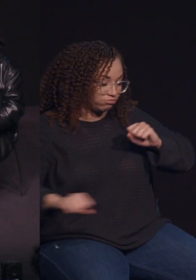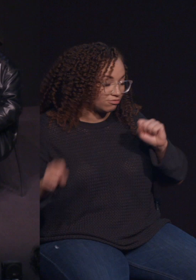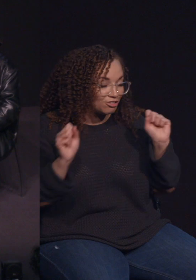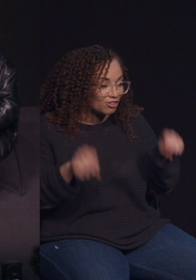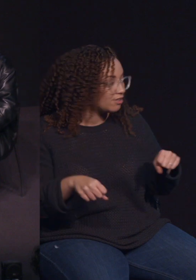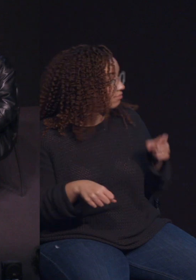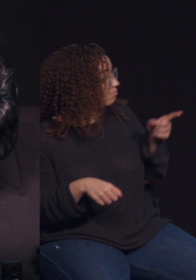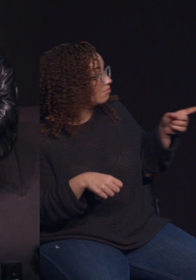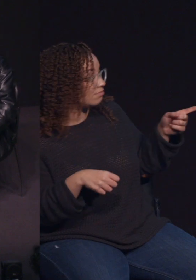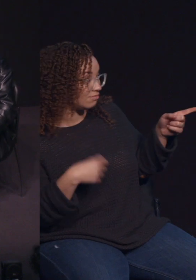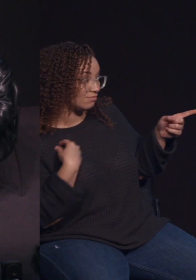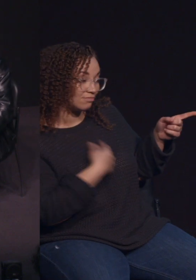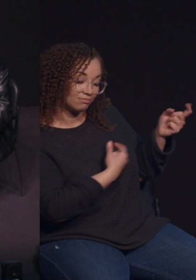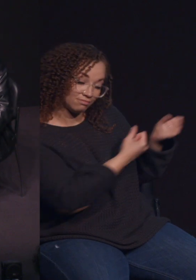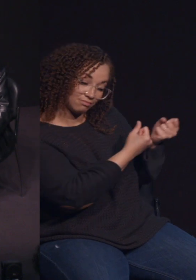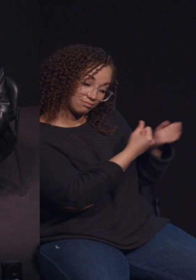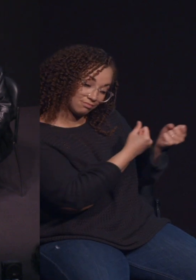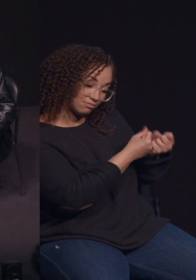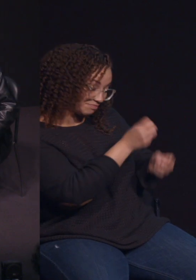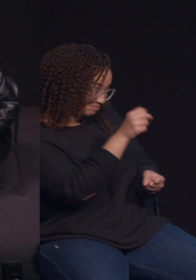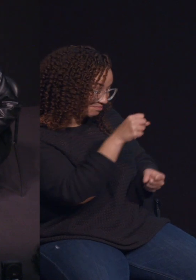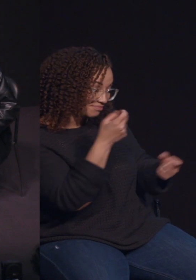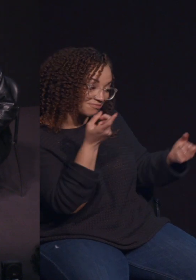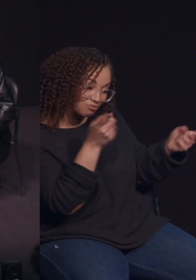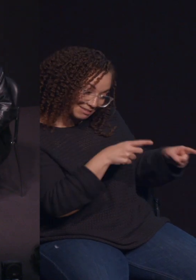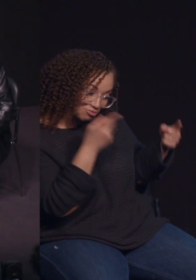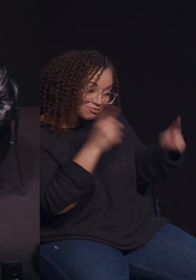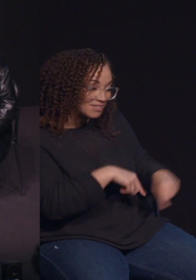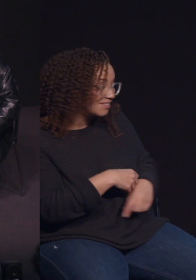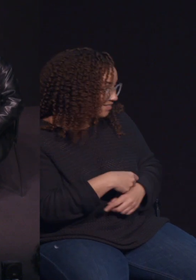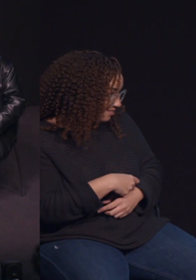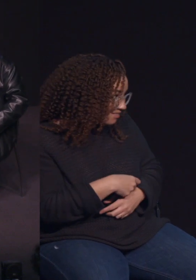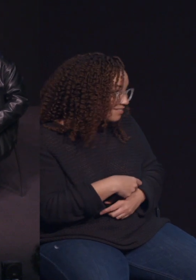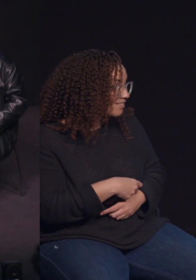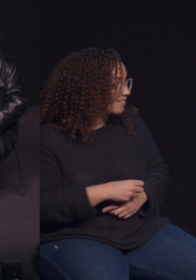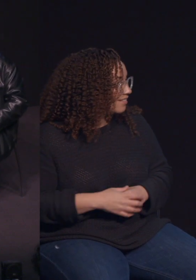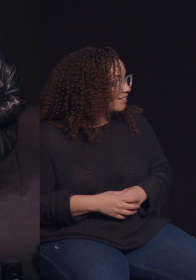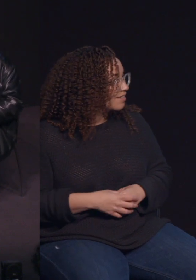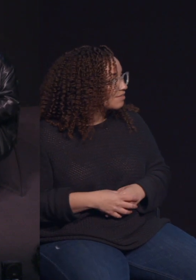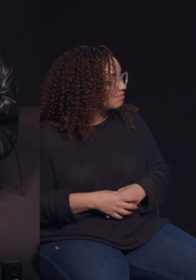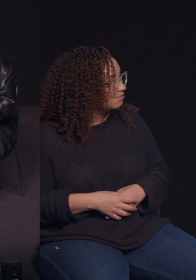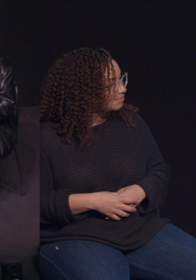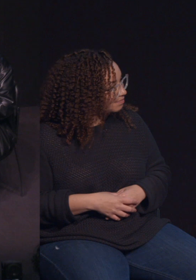Kanchan: We could listen to you all day. Will: But I'll try to make it fast,